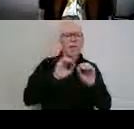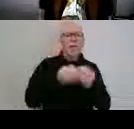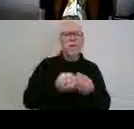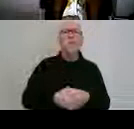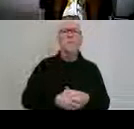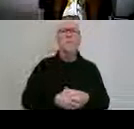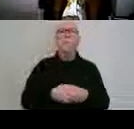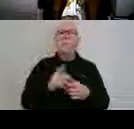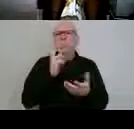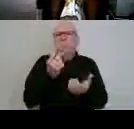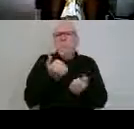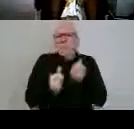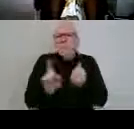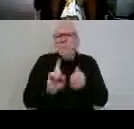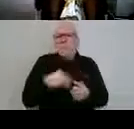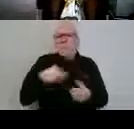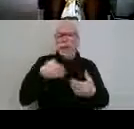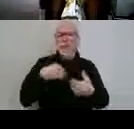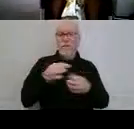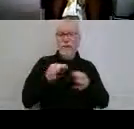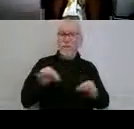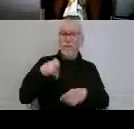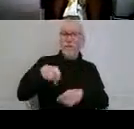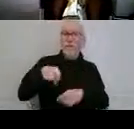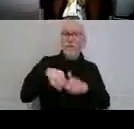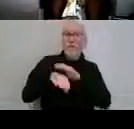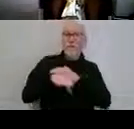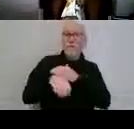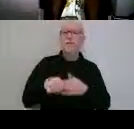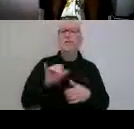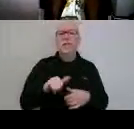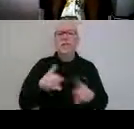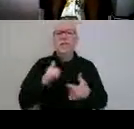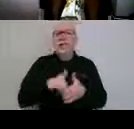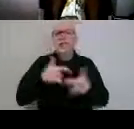anywhere where there's a language access need. And that's a big part of our mission